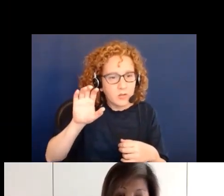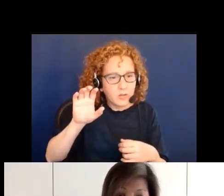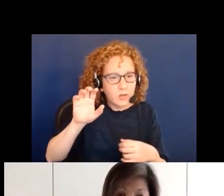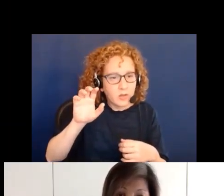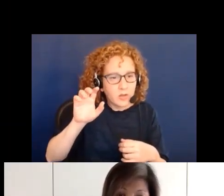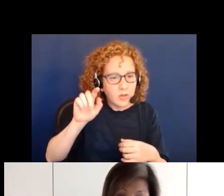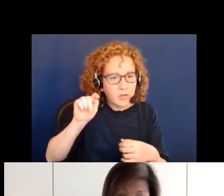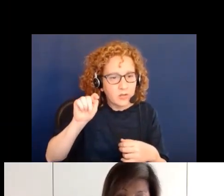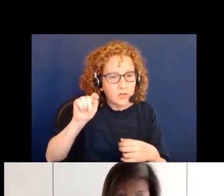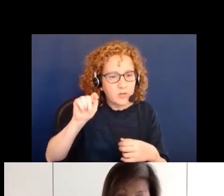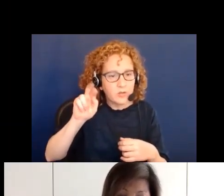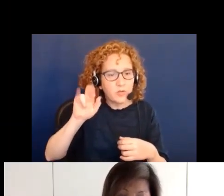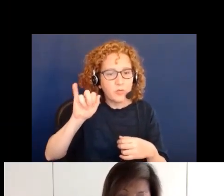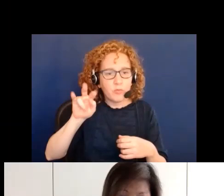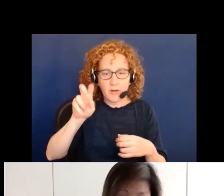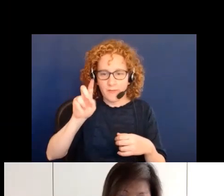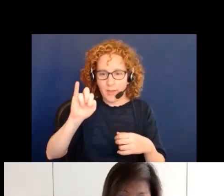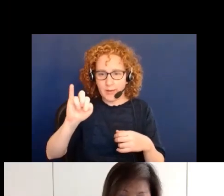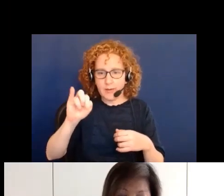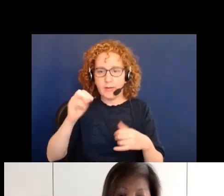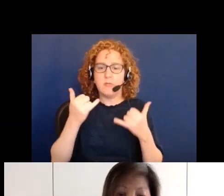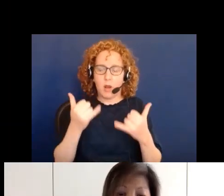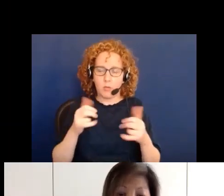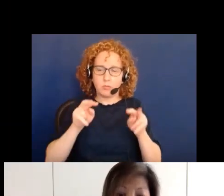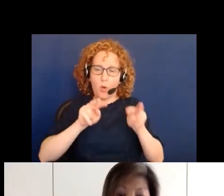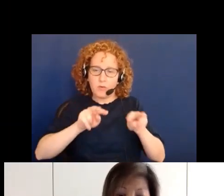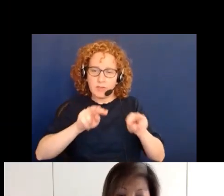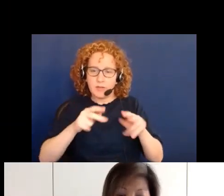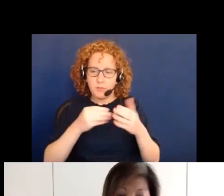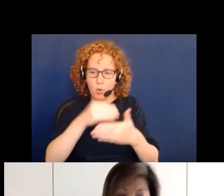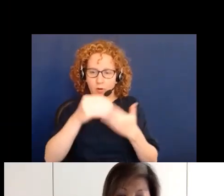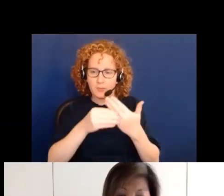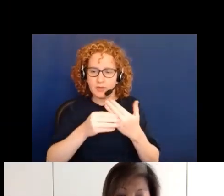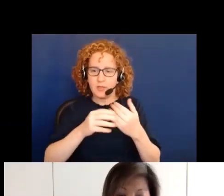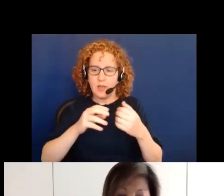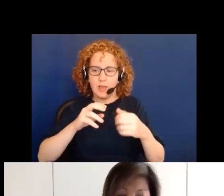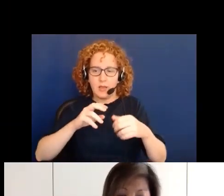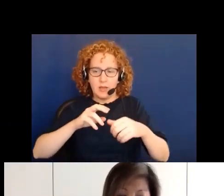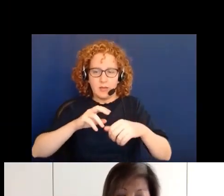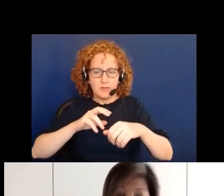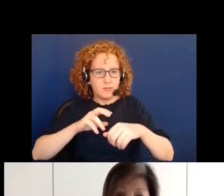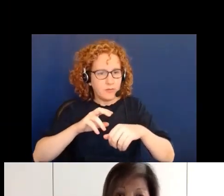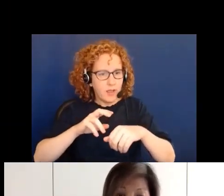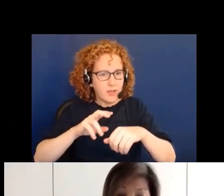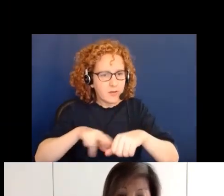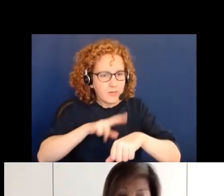of Massachusetts - Amherst. He is the chair elect of the International Education Leadership